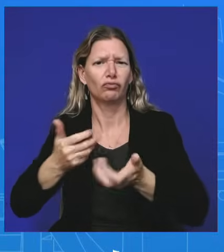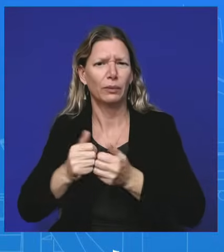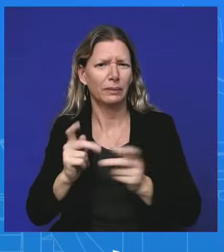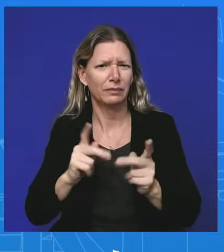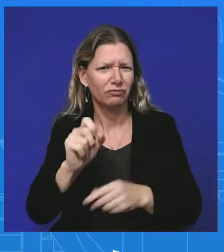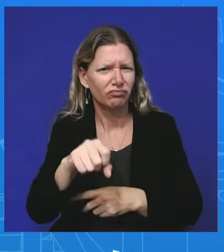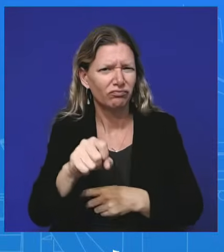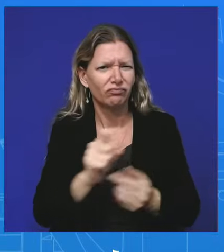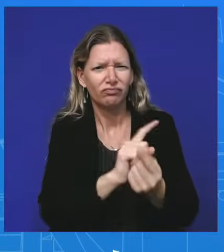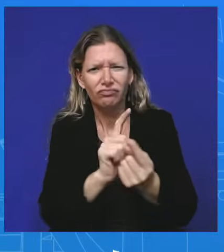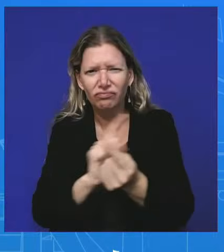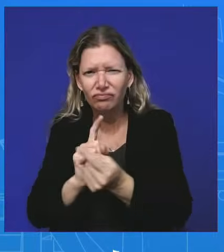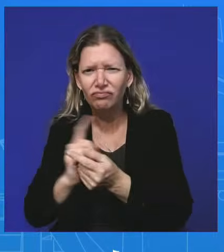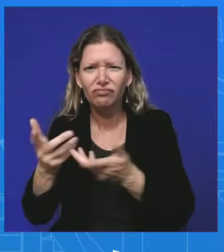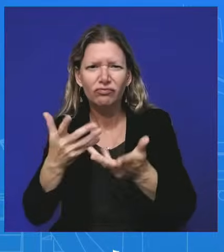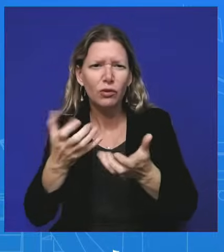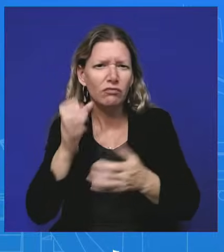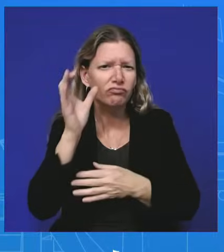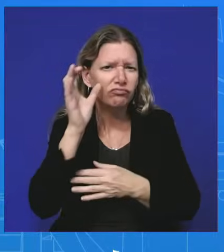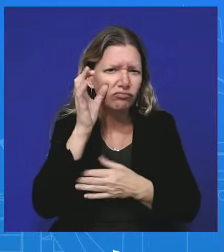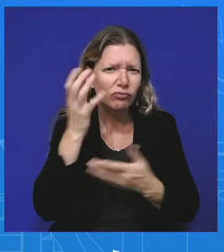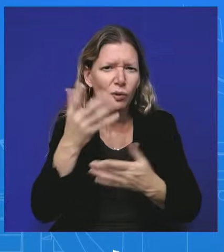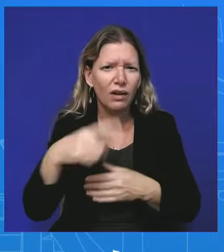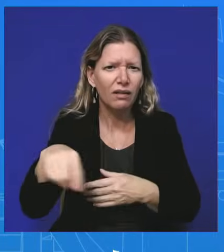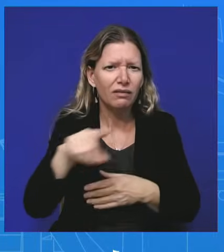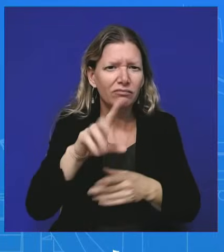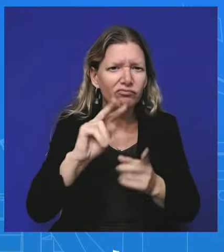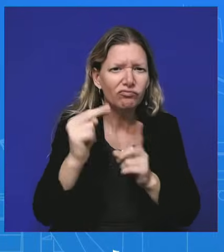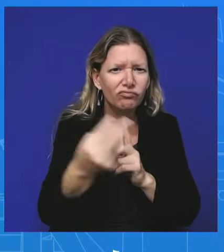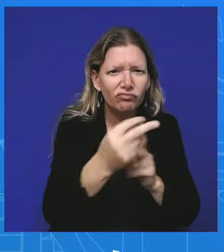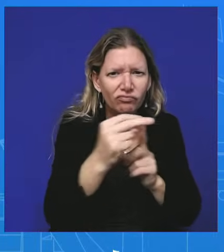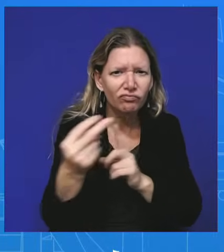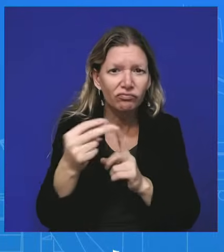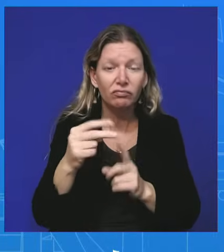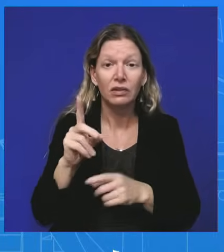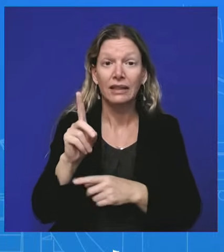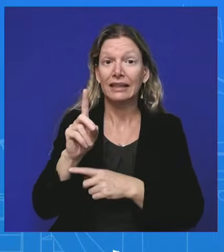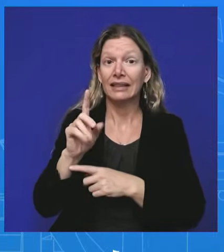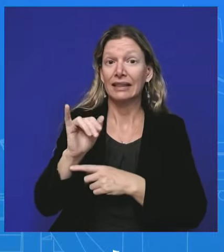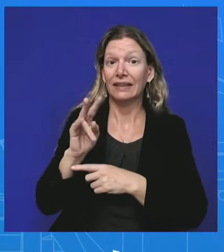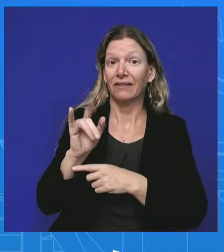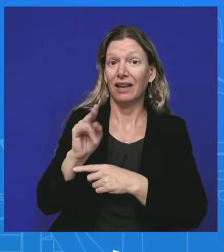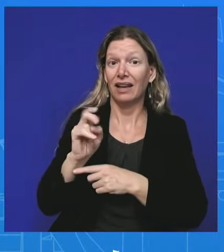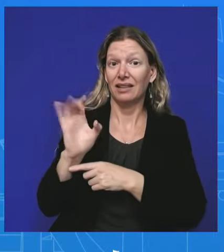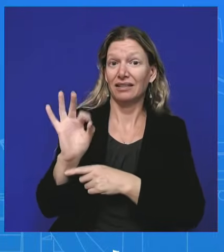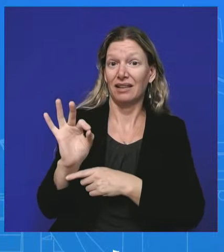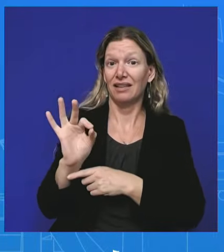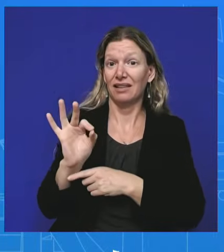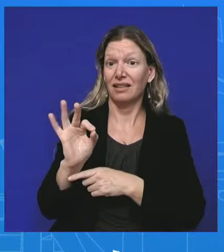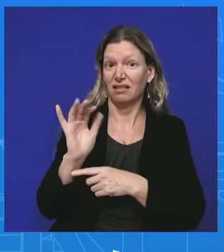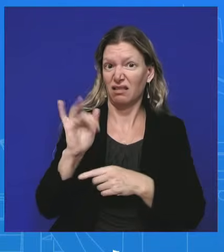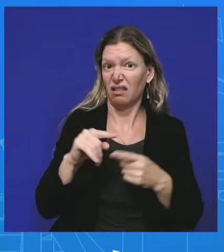He did that yesterday with the different plaintiffs of -- of Brown v. Board. He does that very often, continuously,